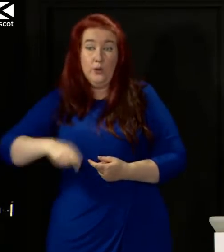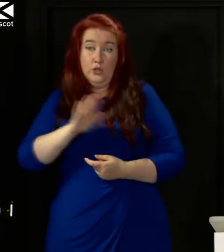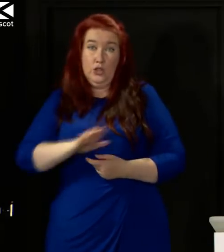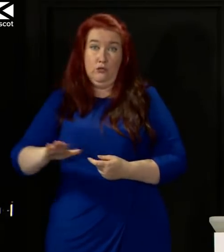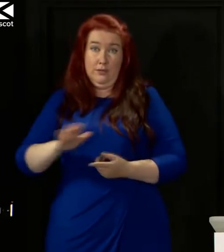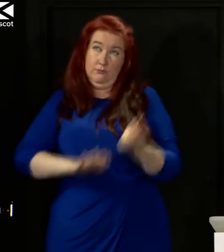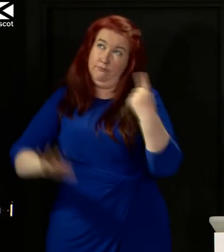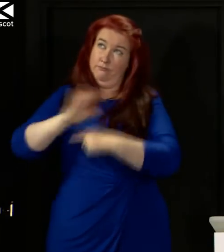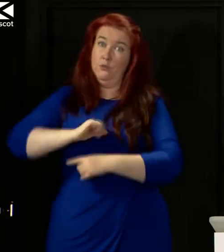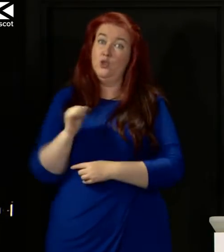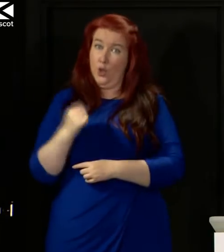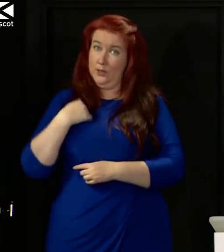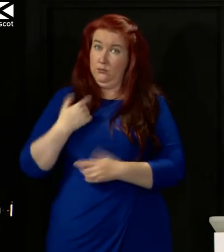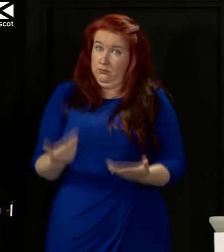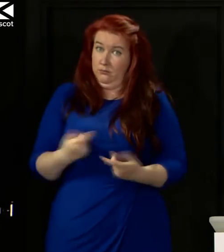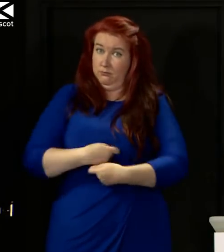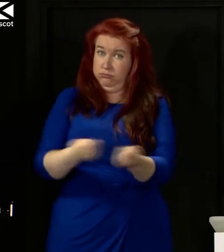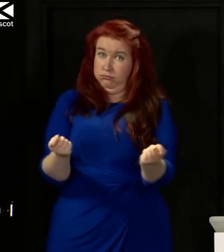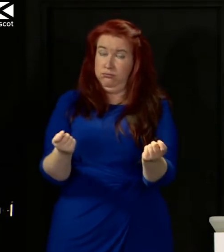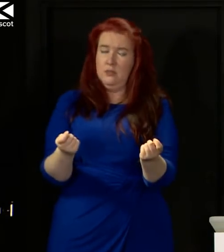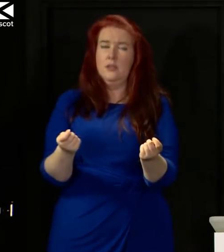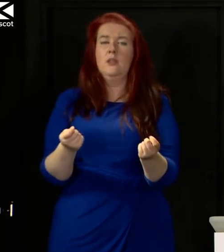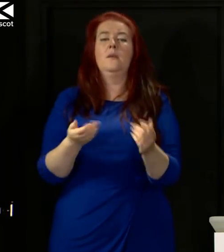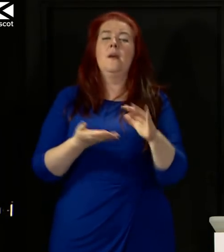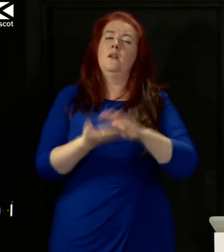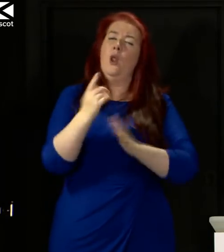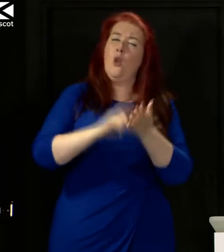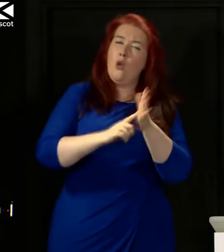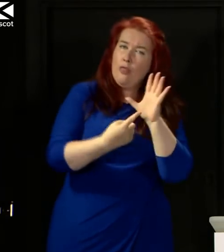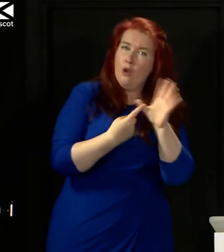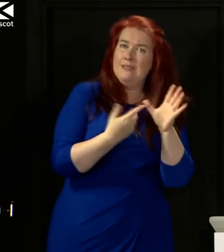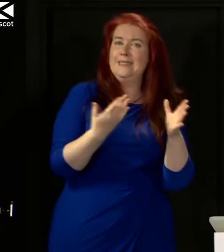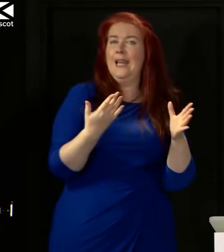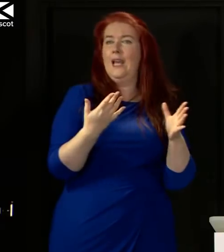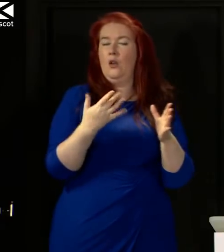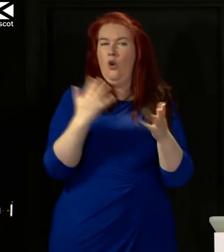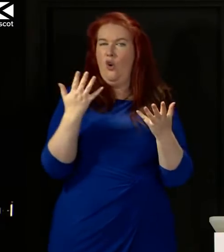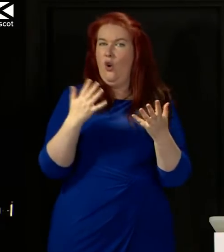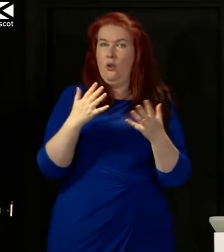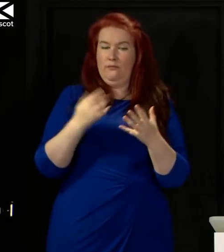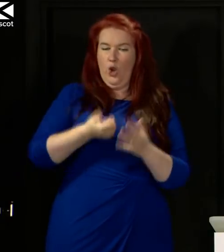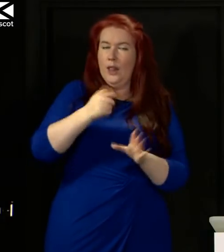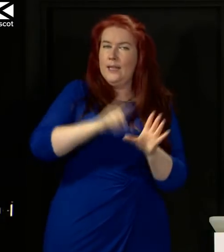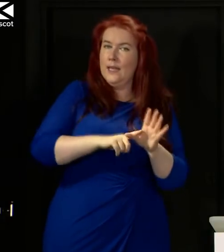Scotland - either within local authority and early years premises which are still open,